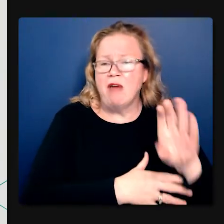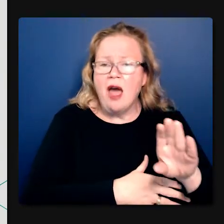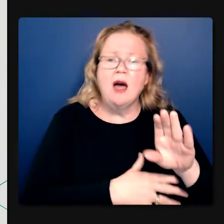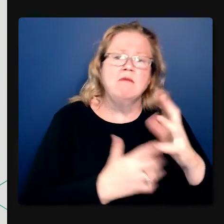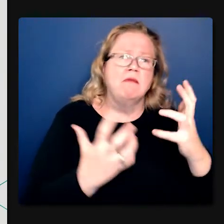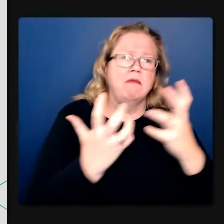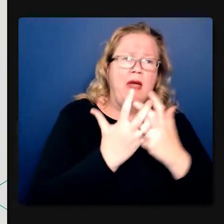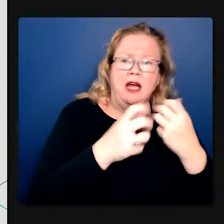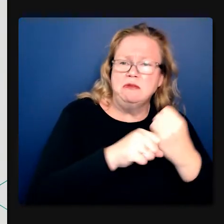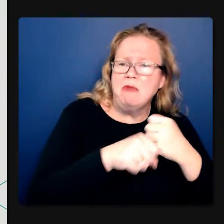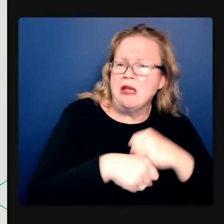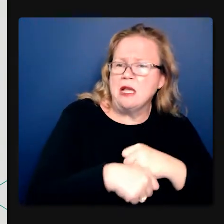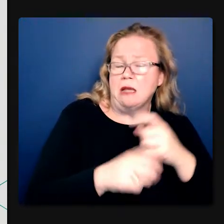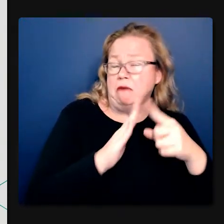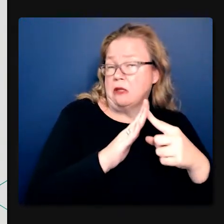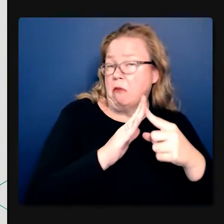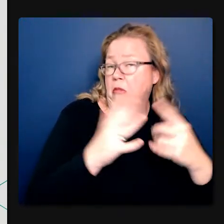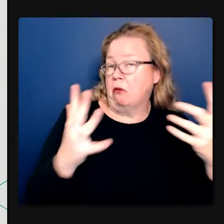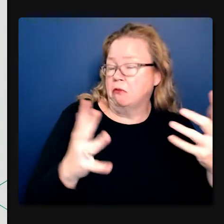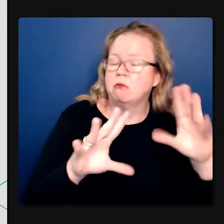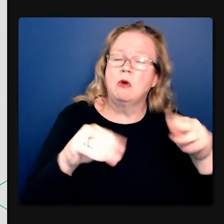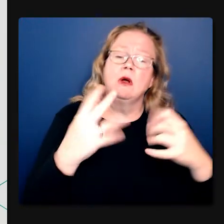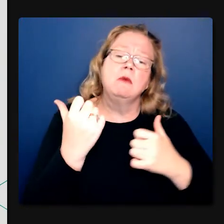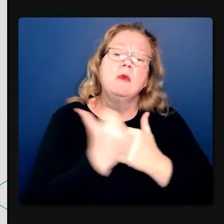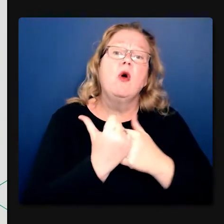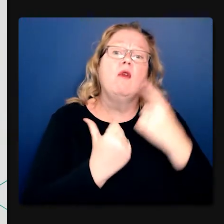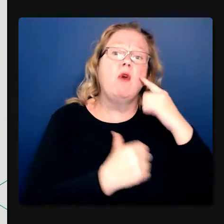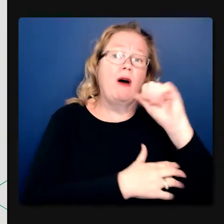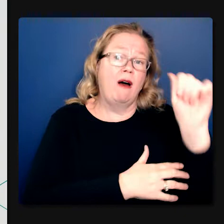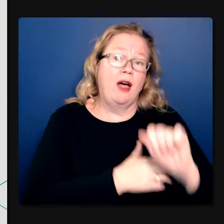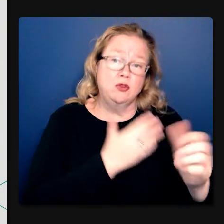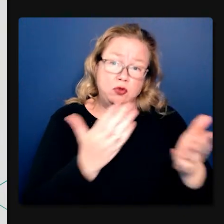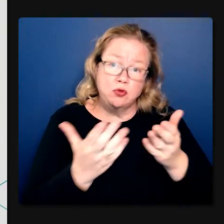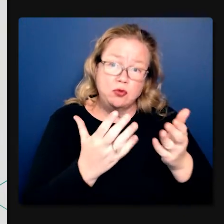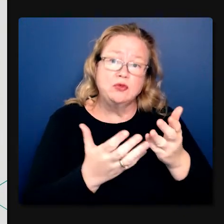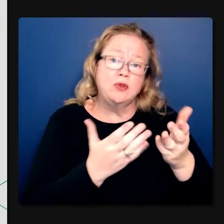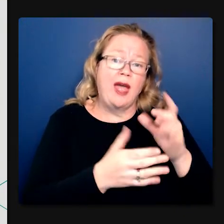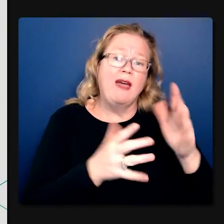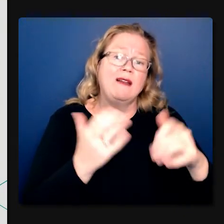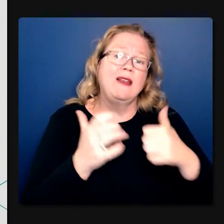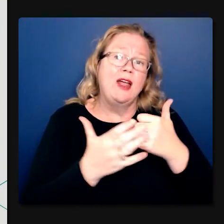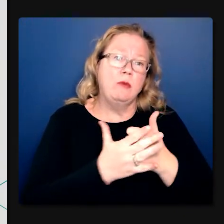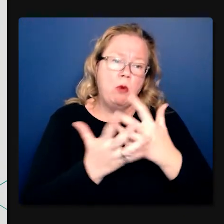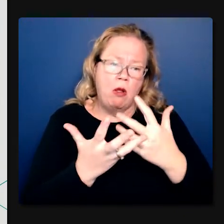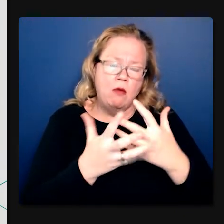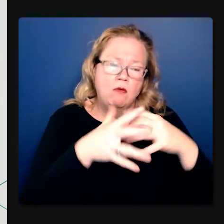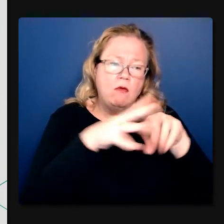like matchmaking, for example, and provide support for Azure servers and help you ramp into a web presence,